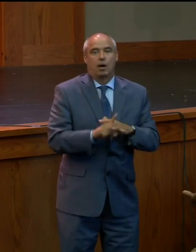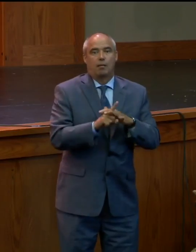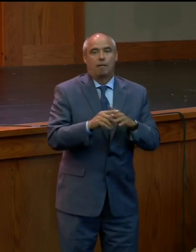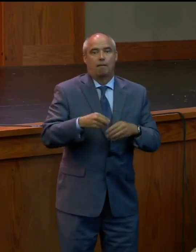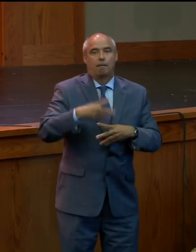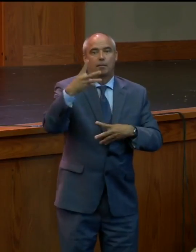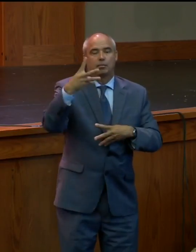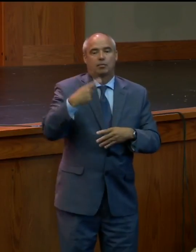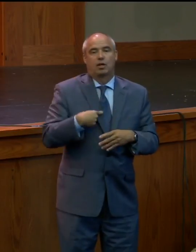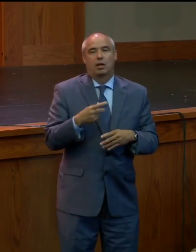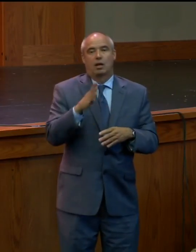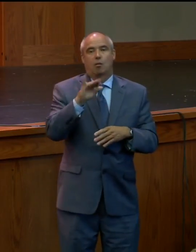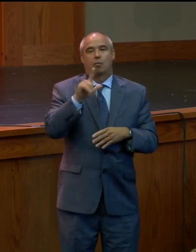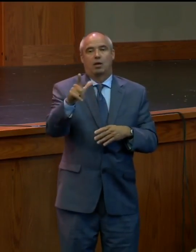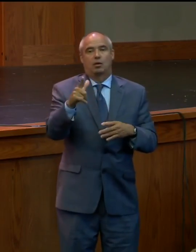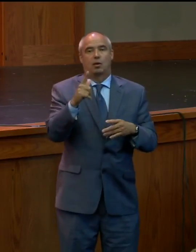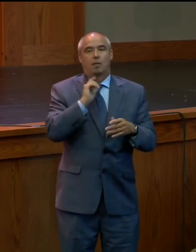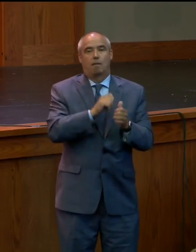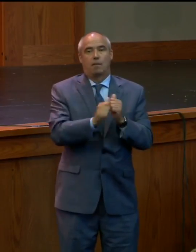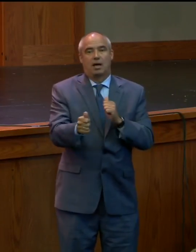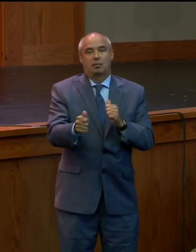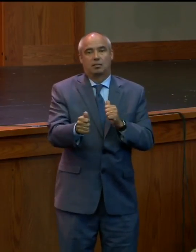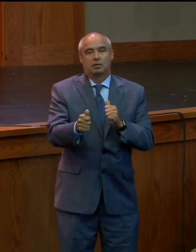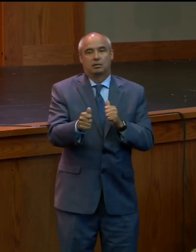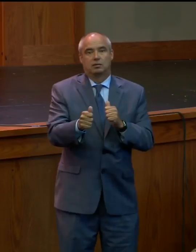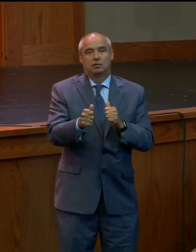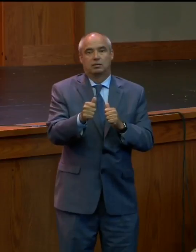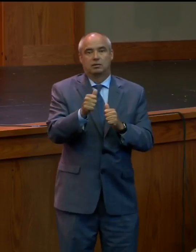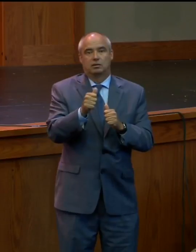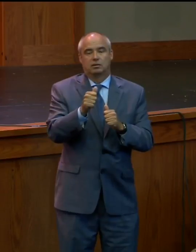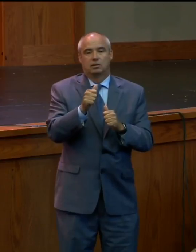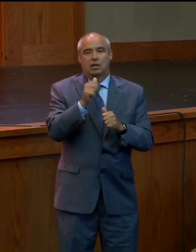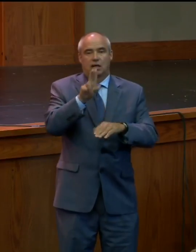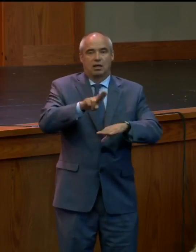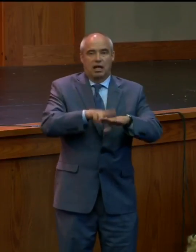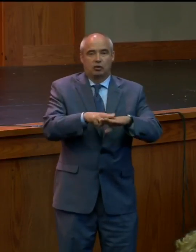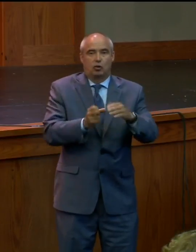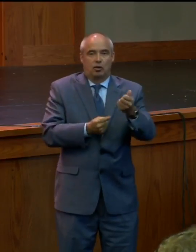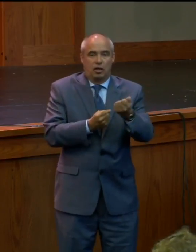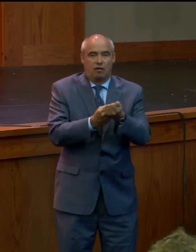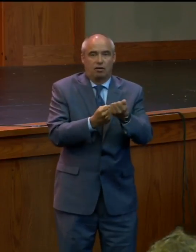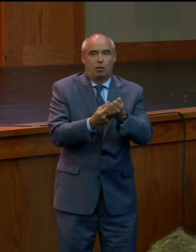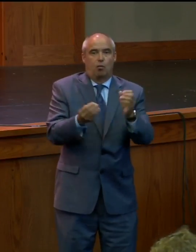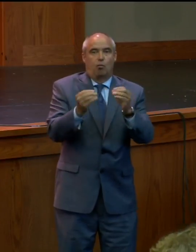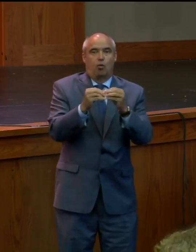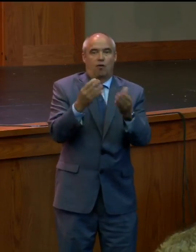PASSED, NAMI NATIONAL ADVOCATES HEAVILY FOR MORE FUNDS, MORE